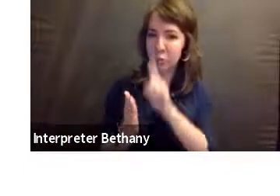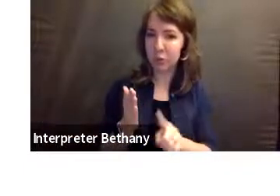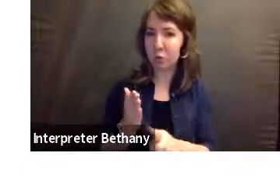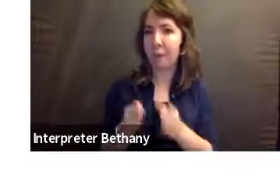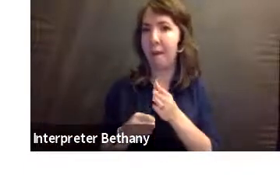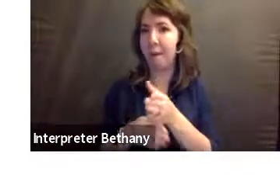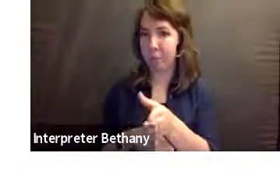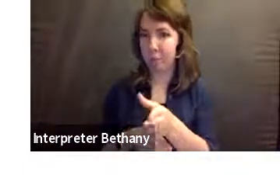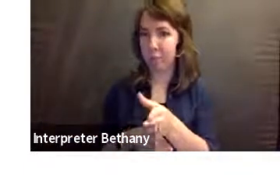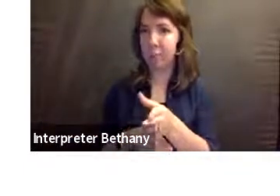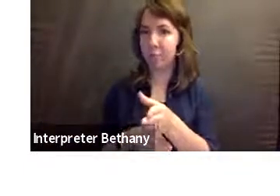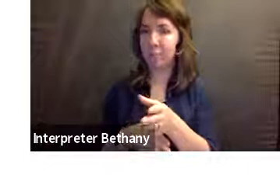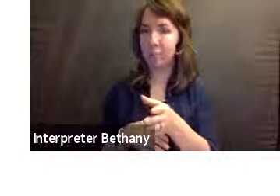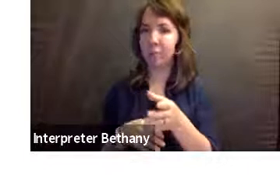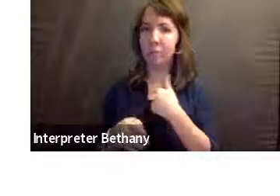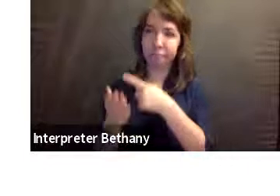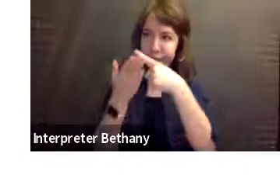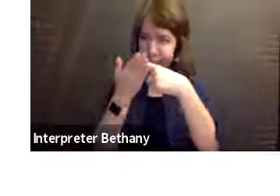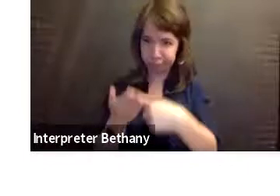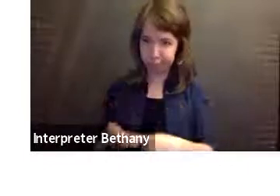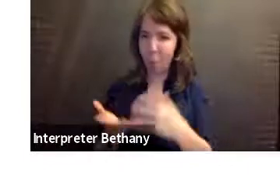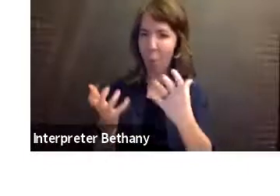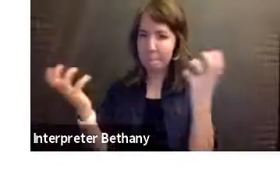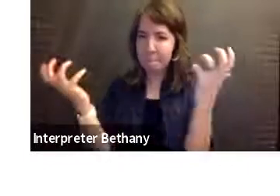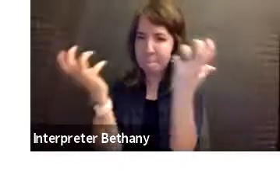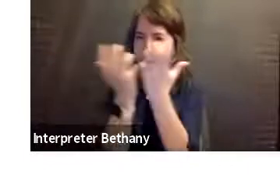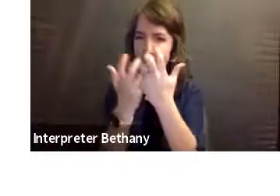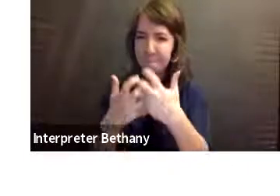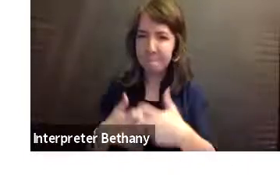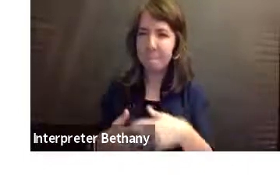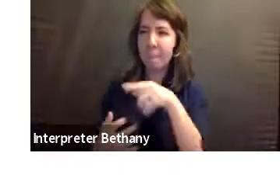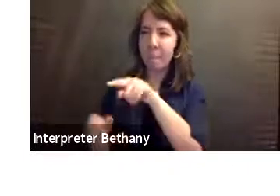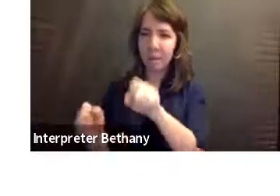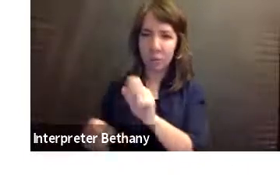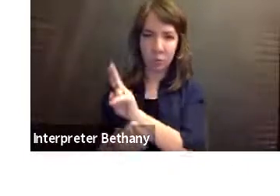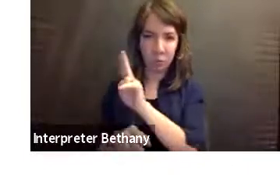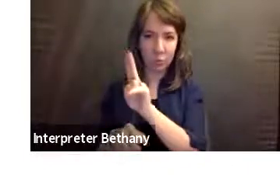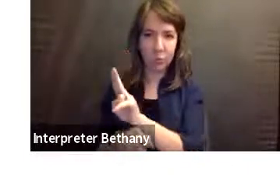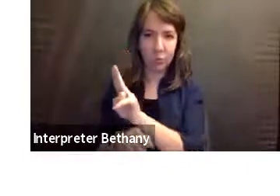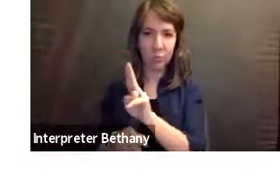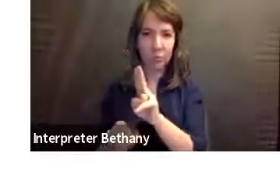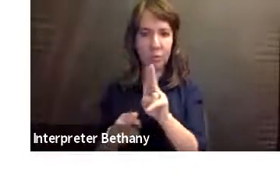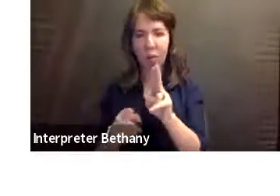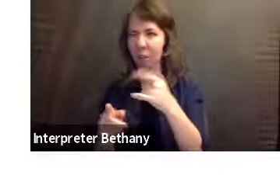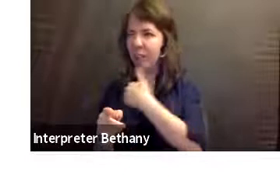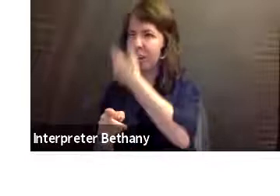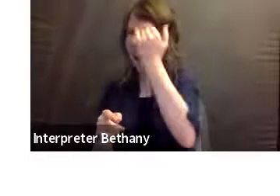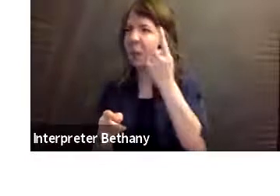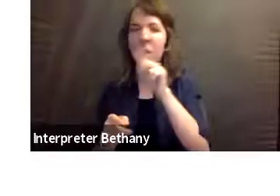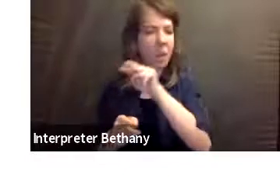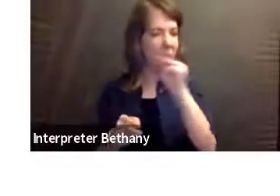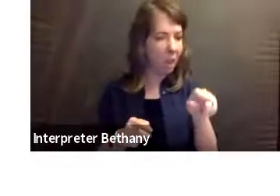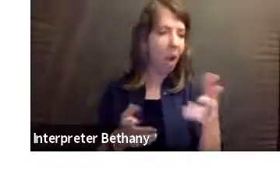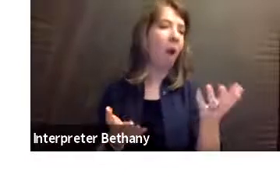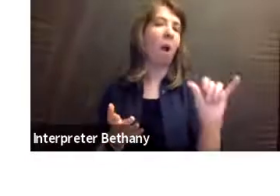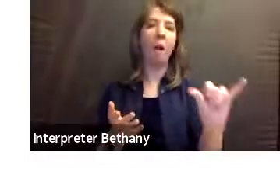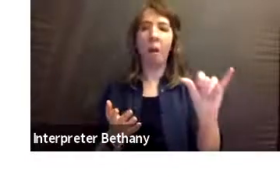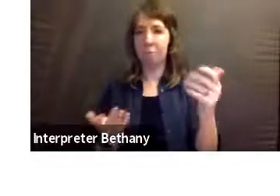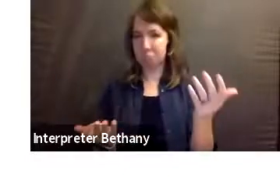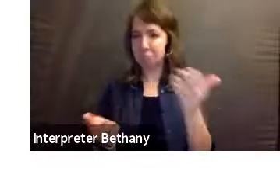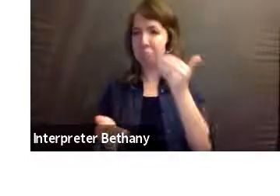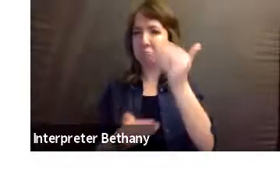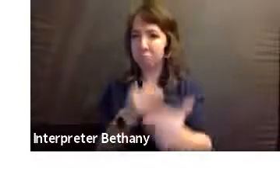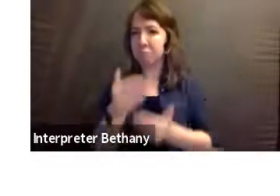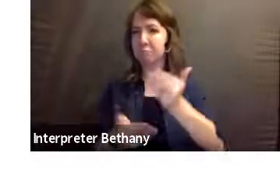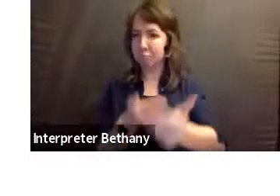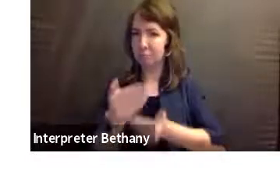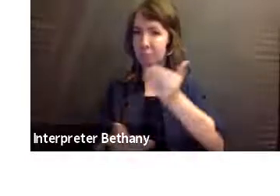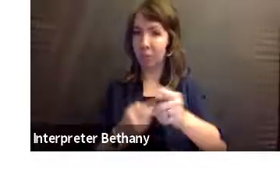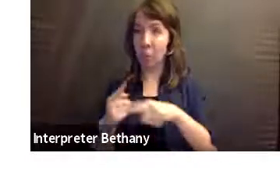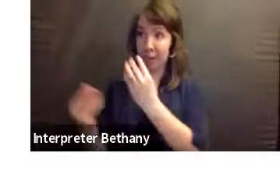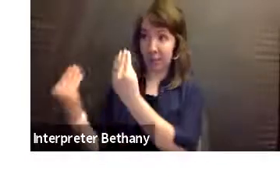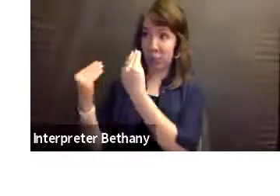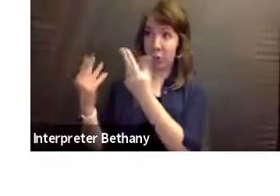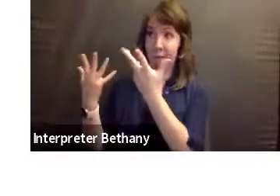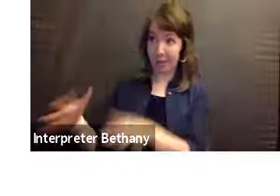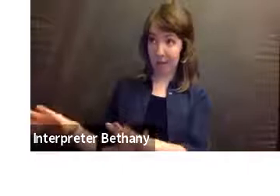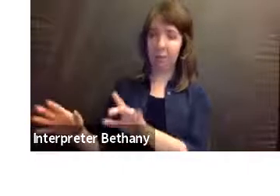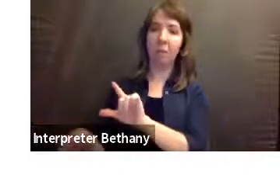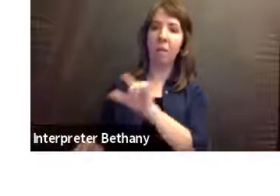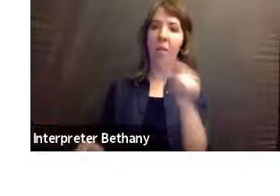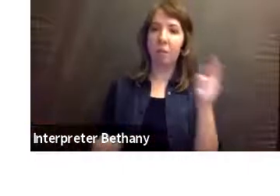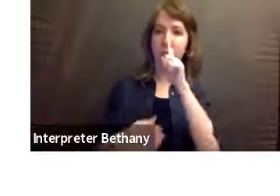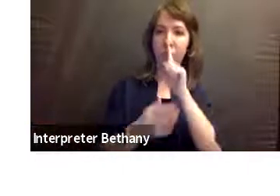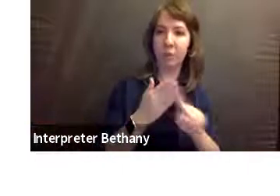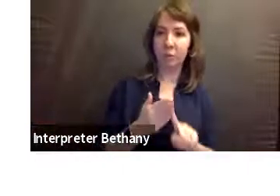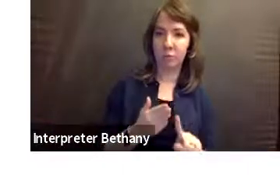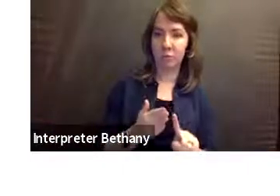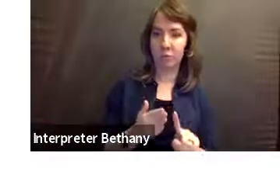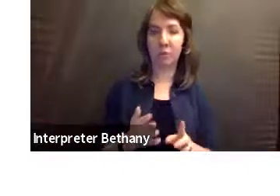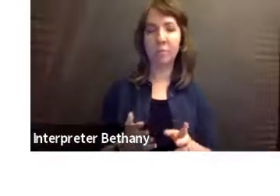Linda Kobashigawa: Or with everything that's in the guides, but it all fits together and they can use that as a as a refresher or something to reference as things move on with their research. After the the instruction session we create guys on there.